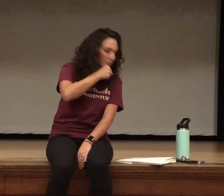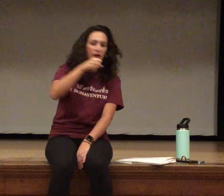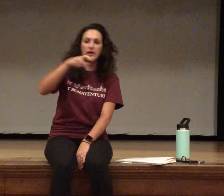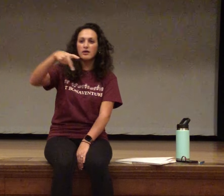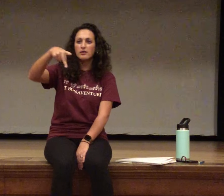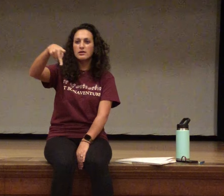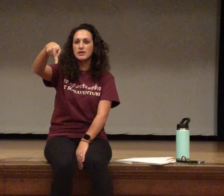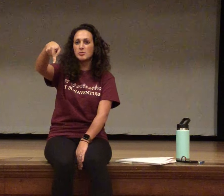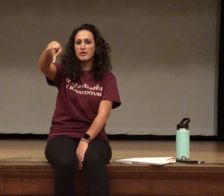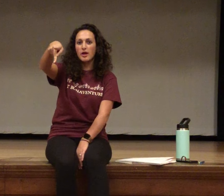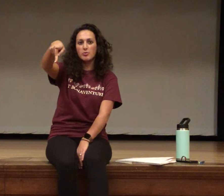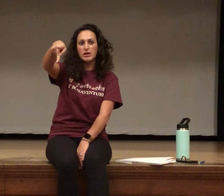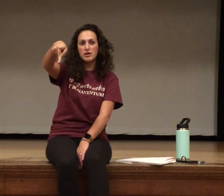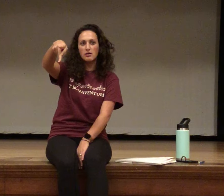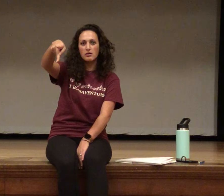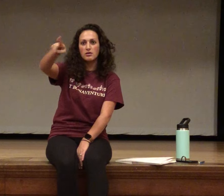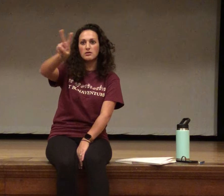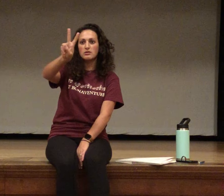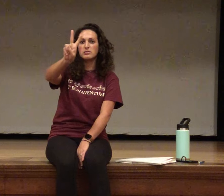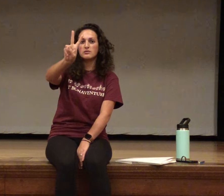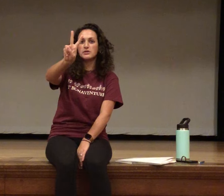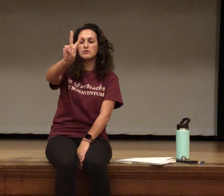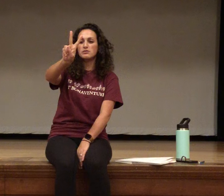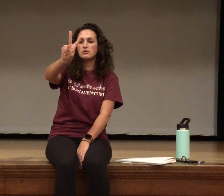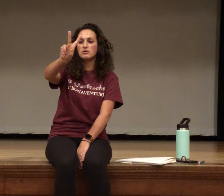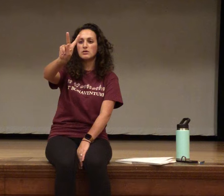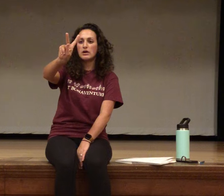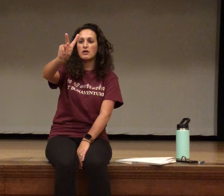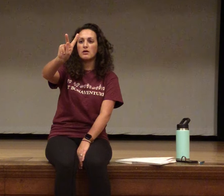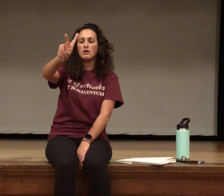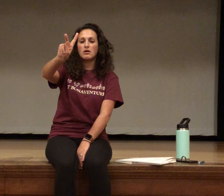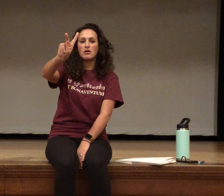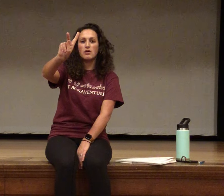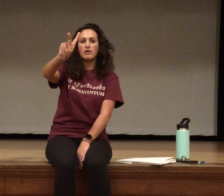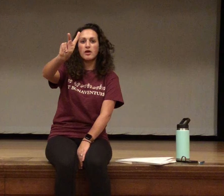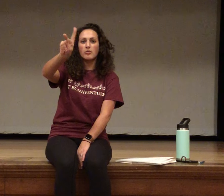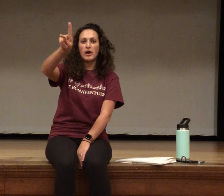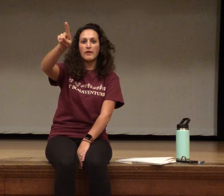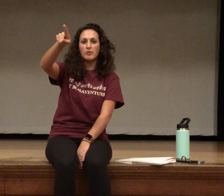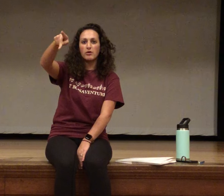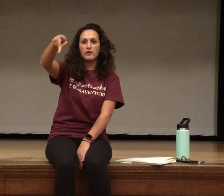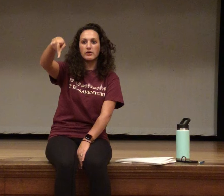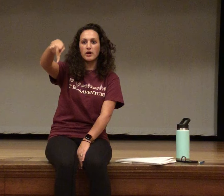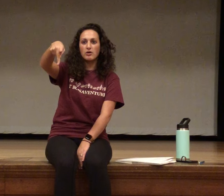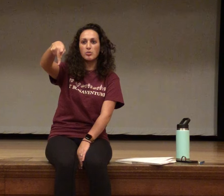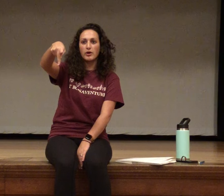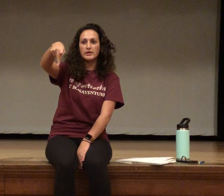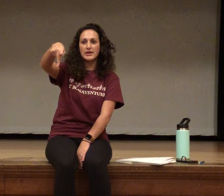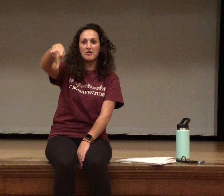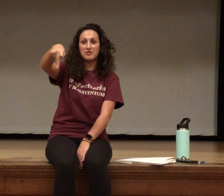um pink is going to be that pea so two thumb on that middle finger knuckle pointing down